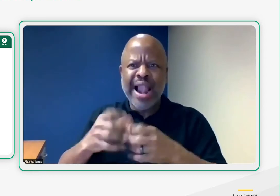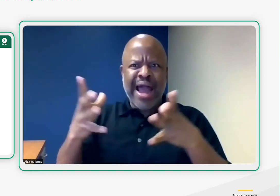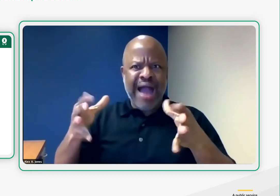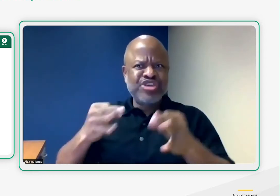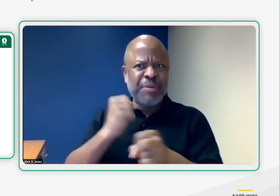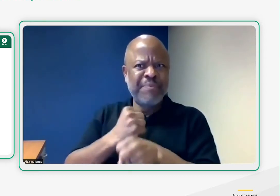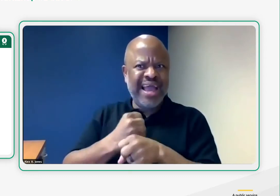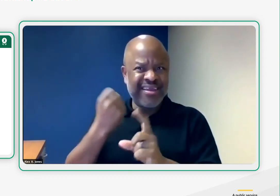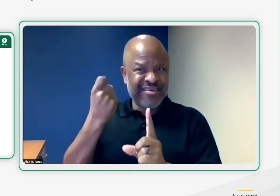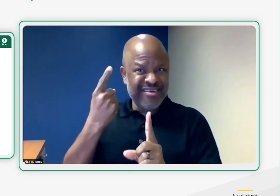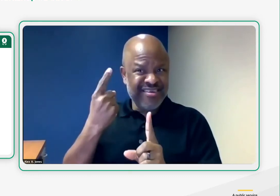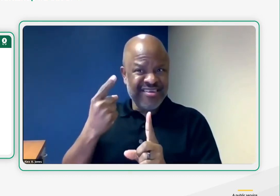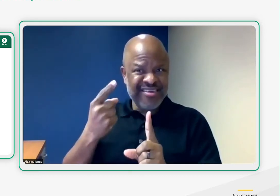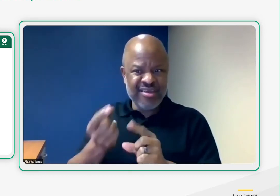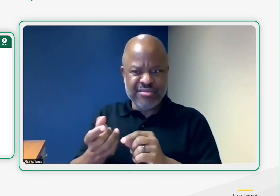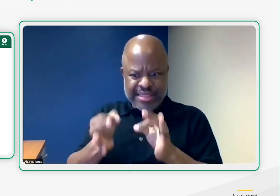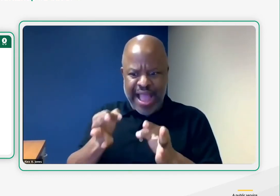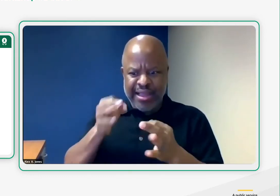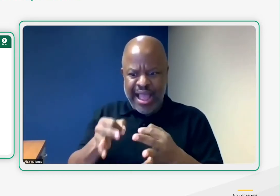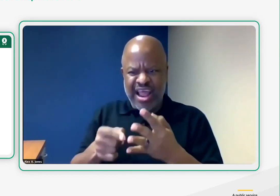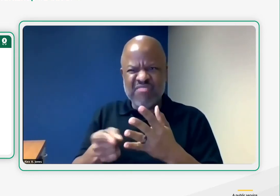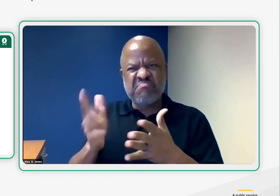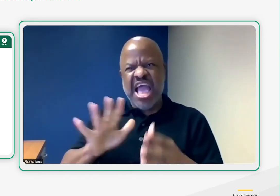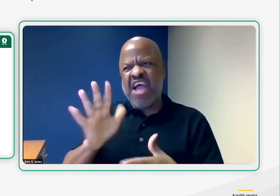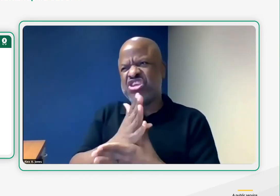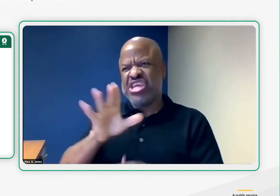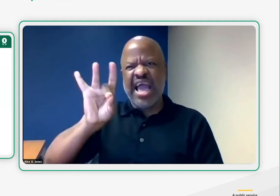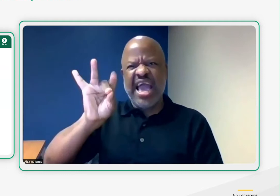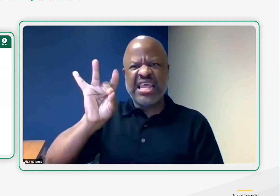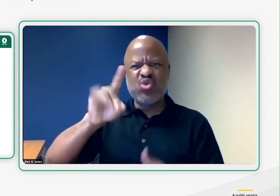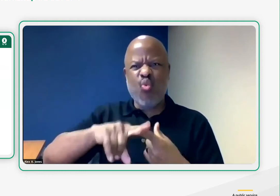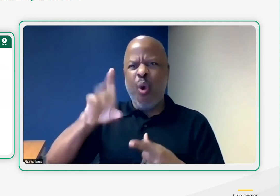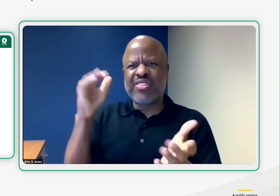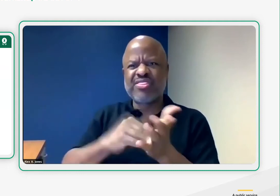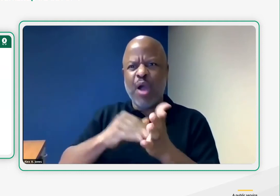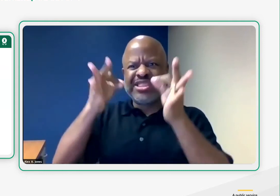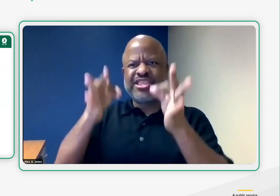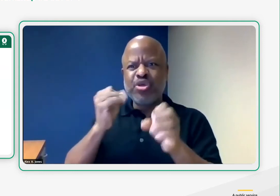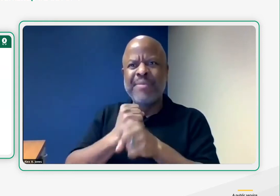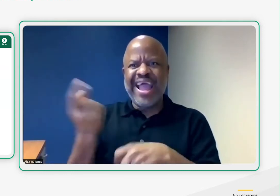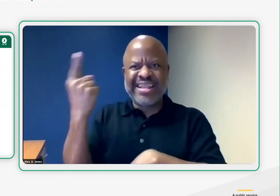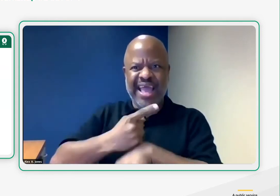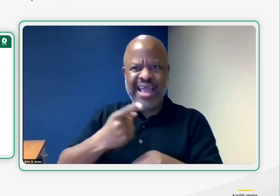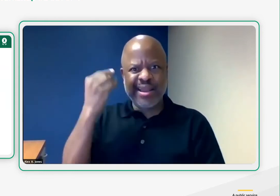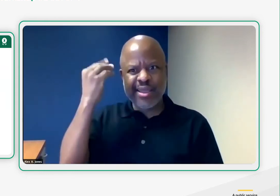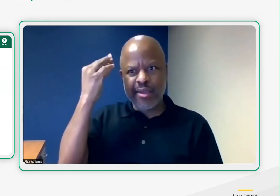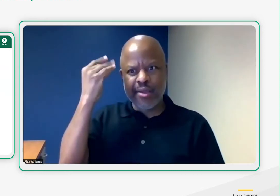Now, that's another decision that I've made. And I've made all these microdecisions throughout the day – it’s, you know, like 80,000 decisions within a day.